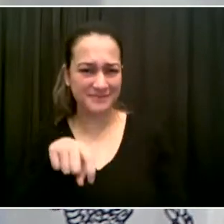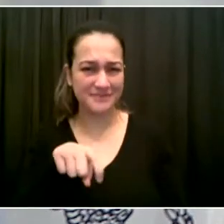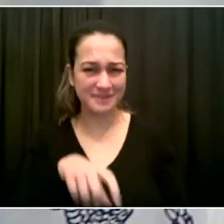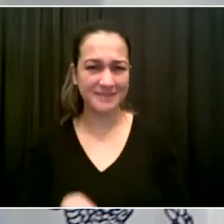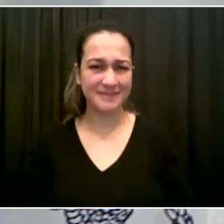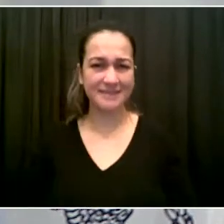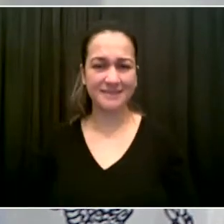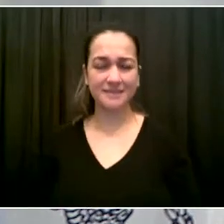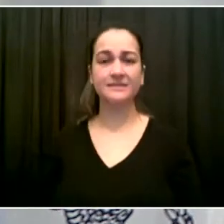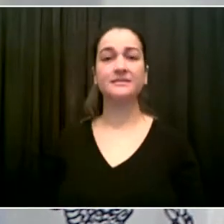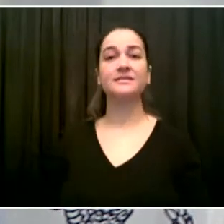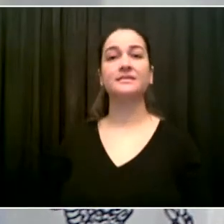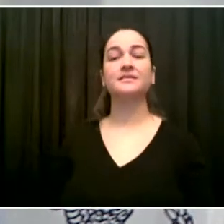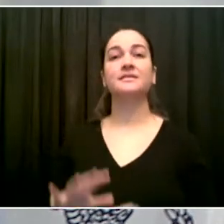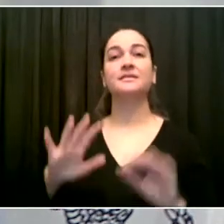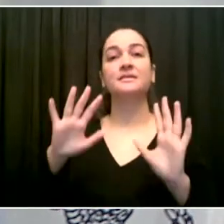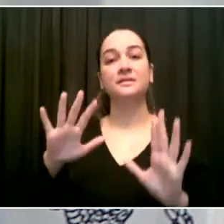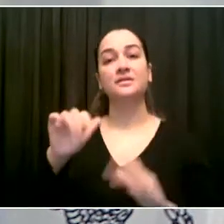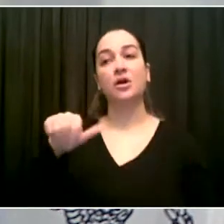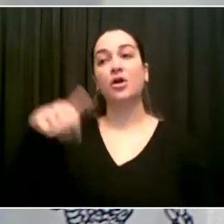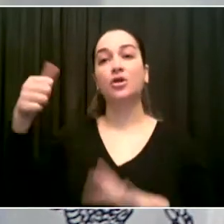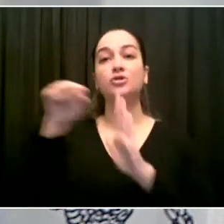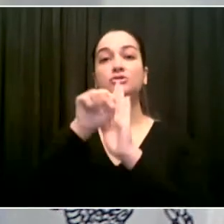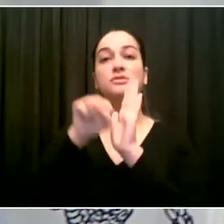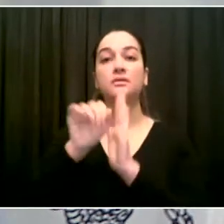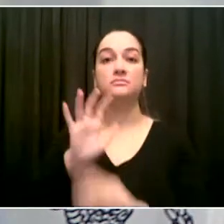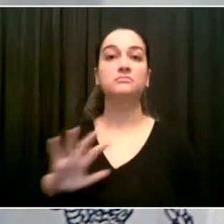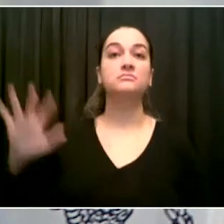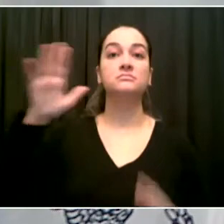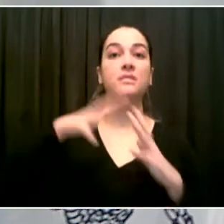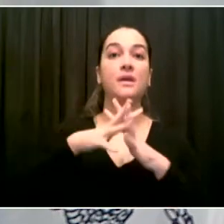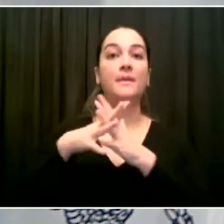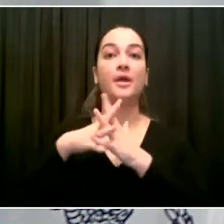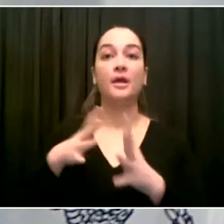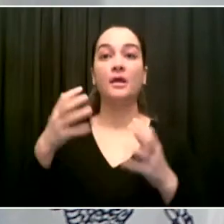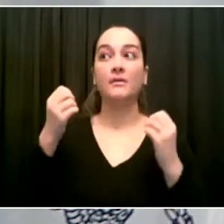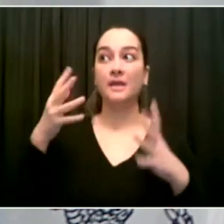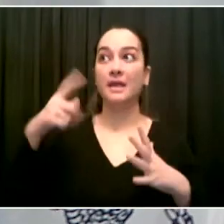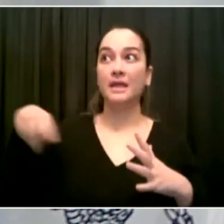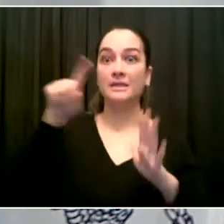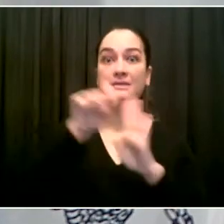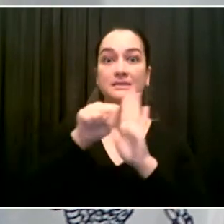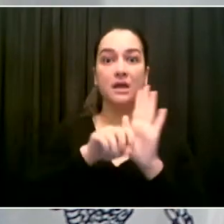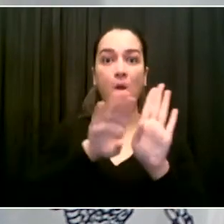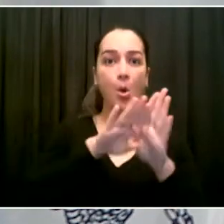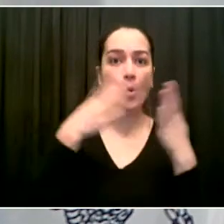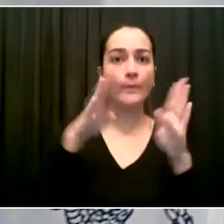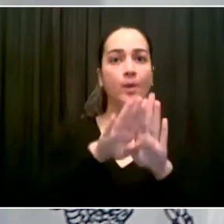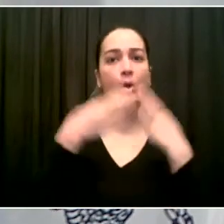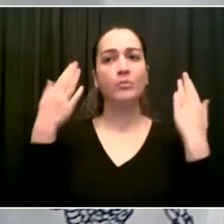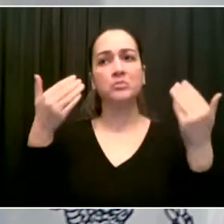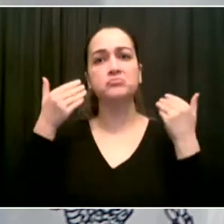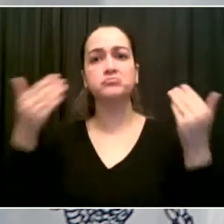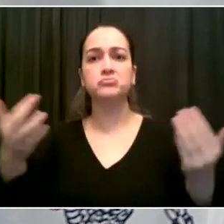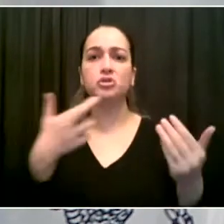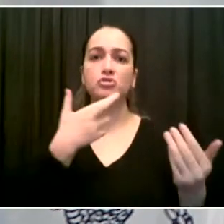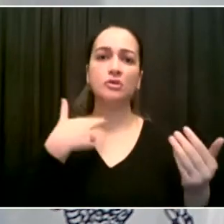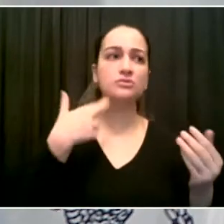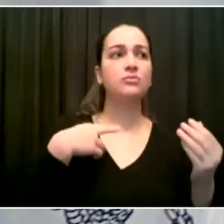DON'T LOOSEN UP THE WWNROG G WAYAY.